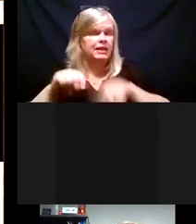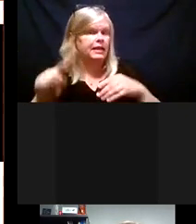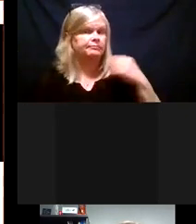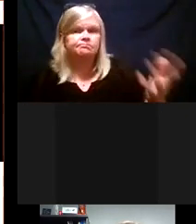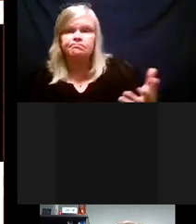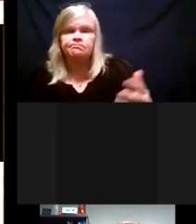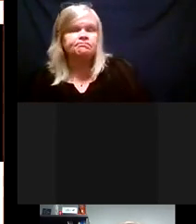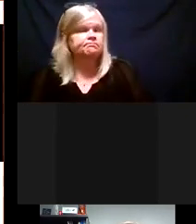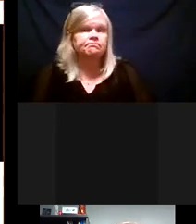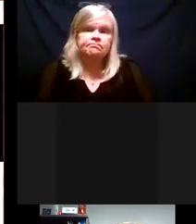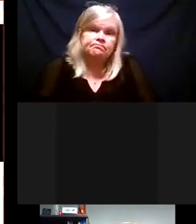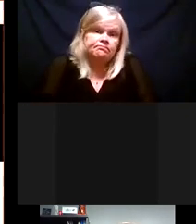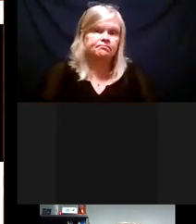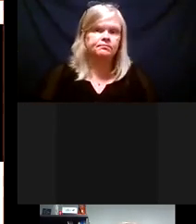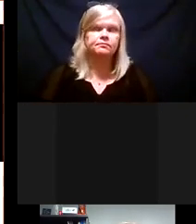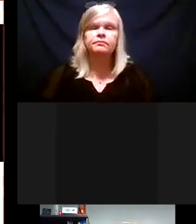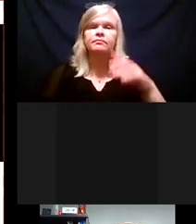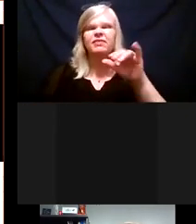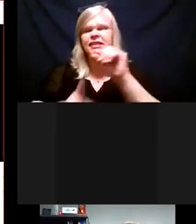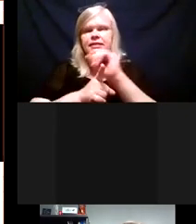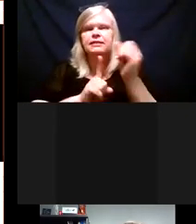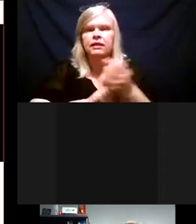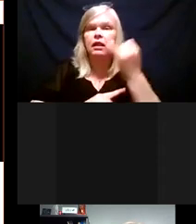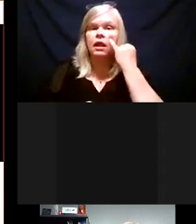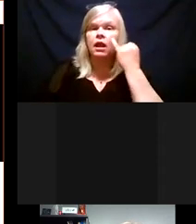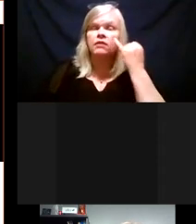AGAIN, THIS IS A SITUATION WHERE IF YOU HAVE QUESTIONS ON A